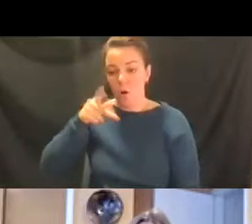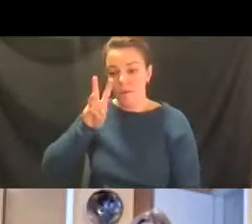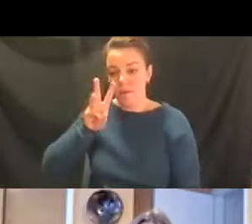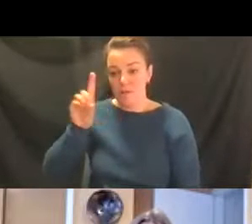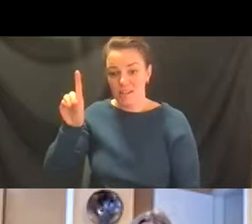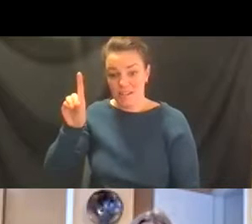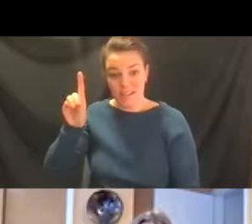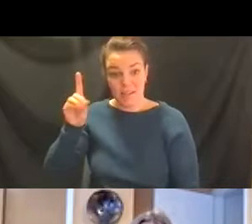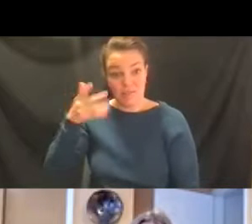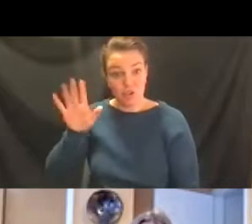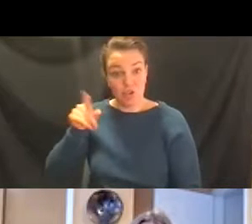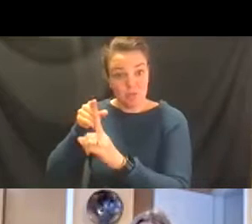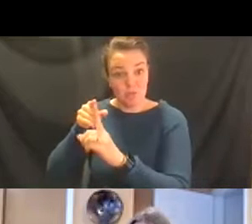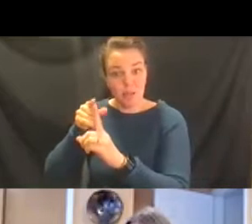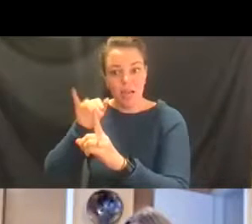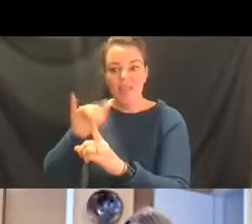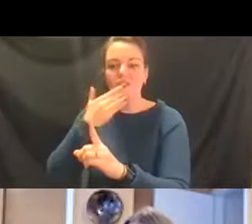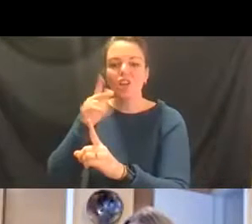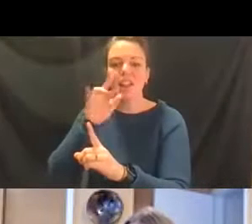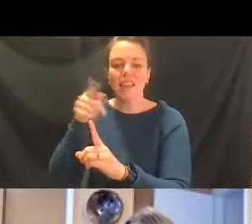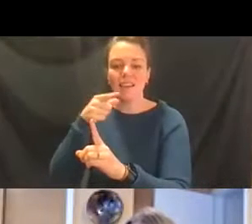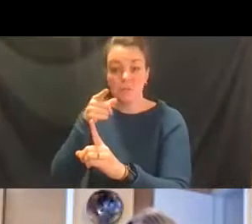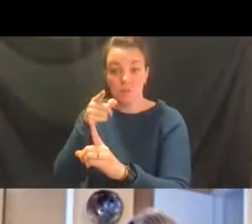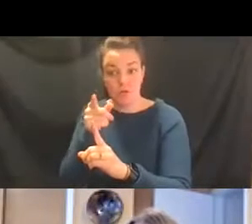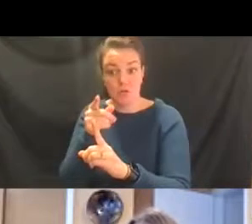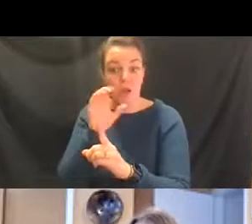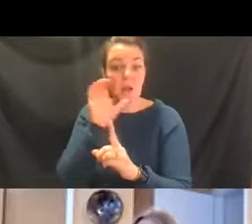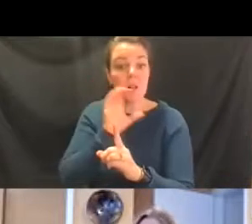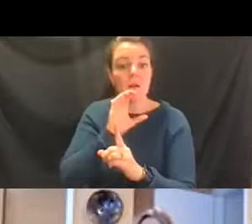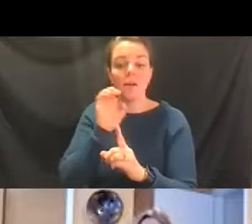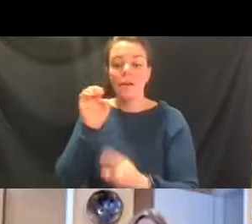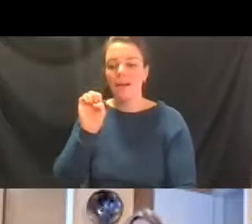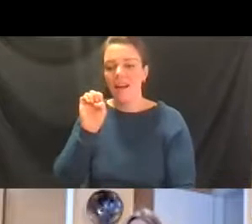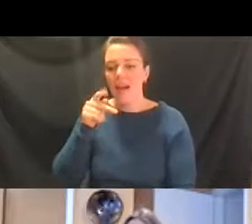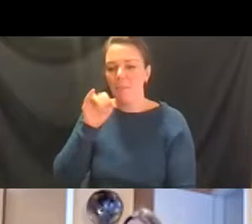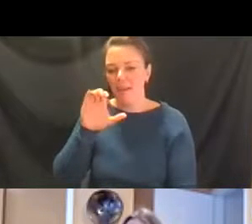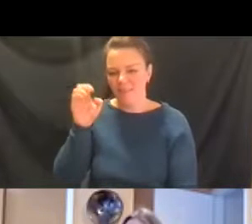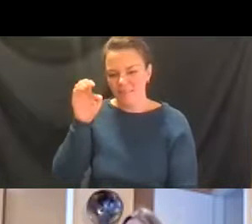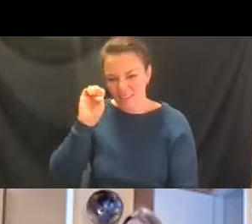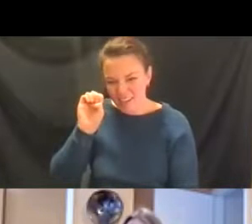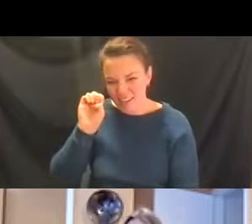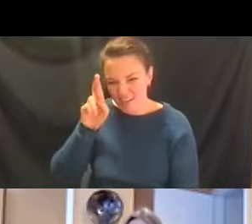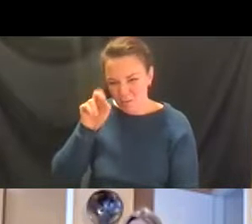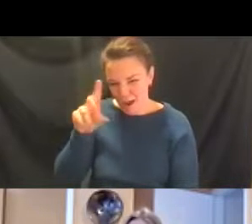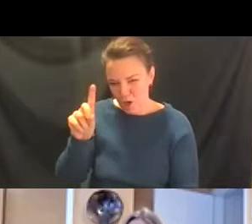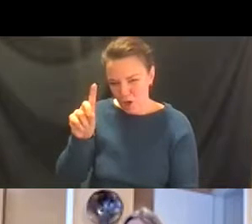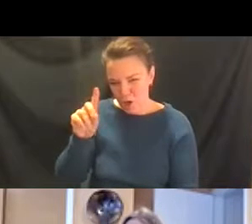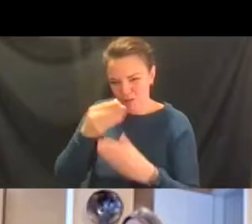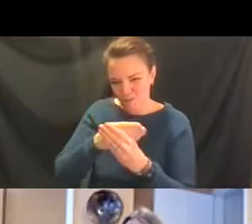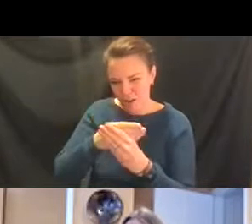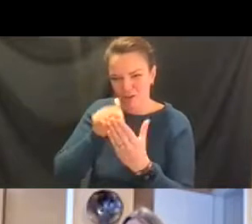good link for you as if you're working in the Epic EMR to see if that label exists. and if it doesn't